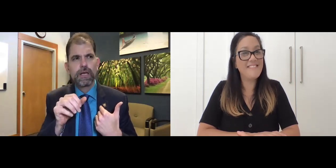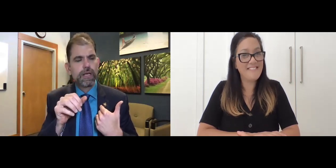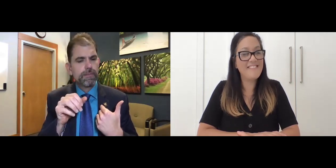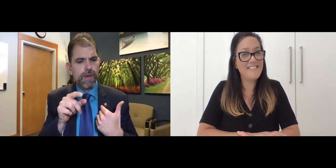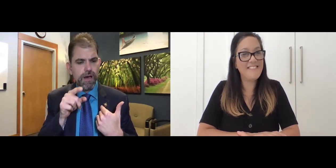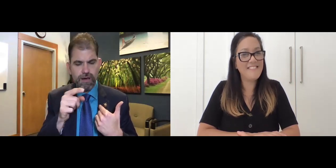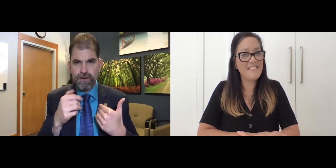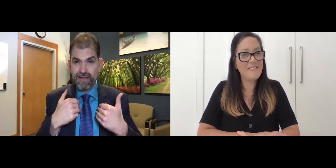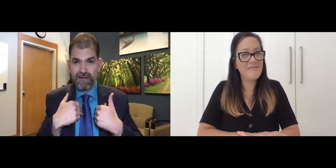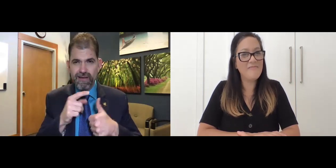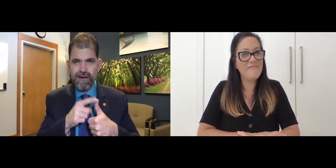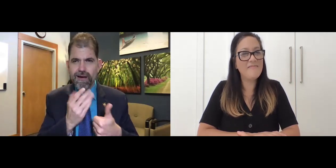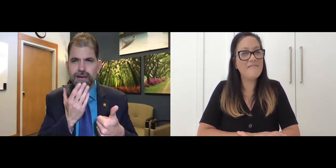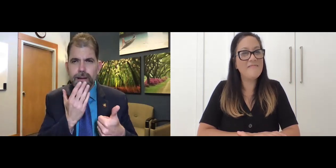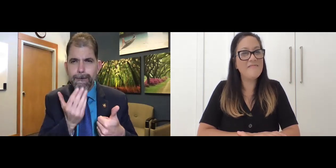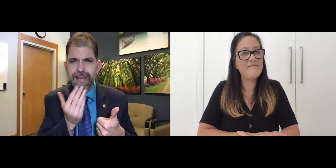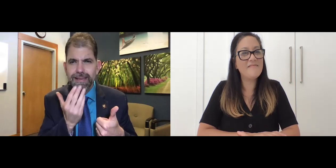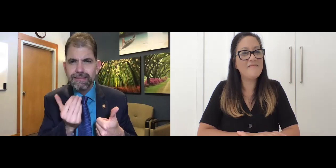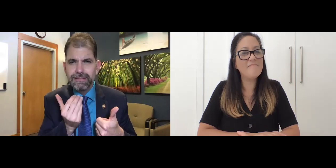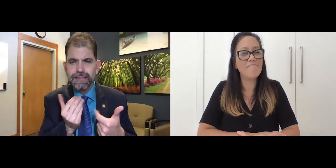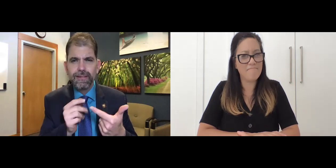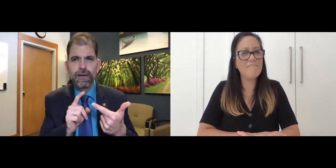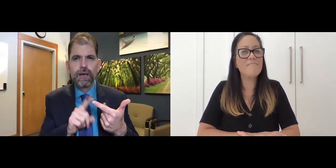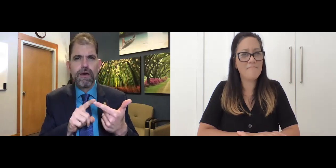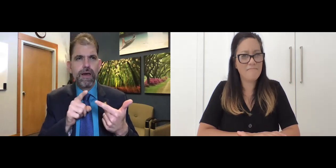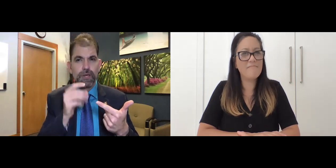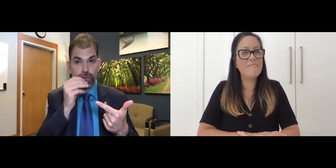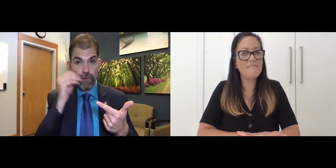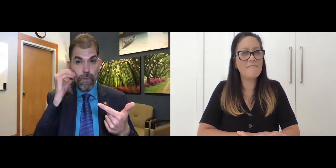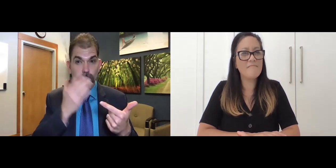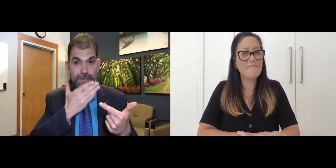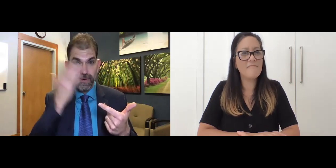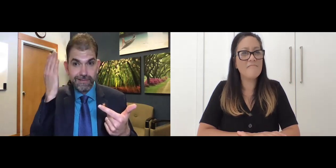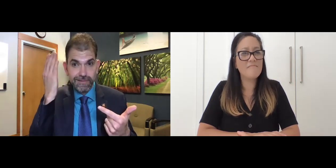this was a person in their 20s. They were diabetic.